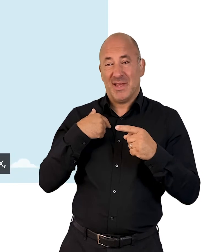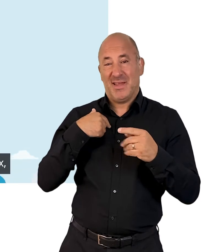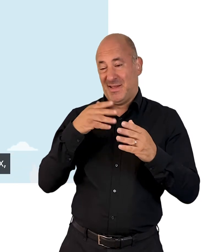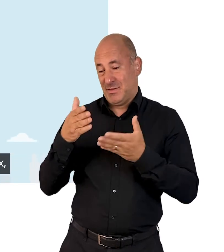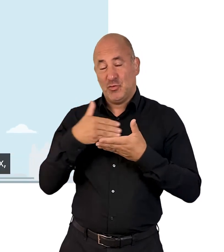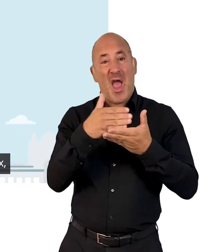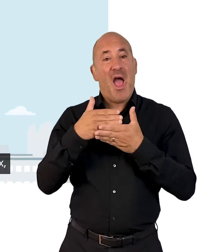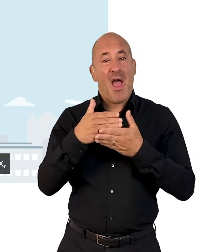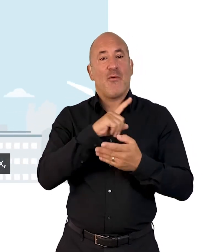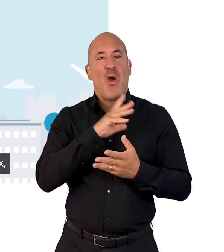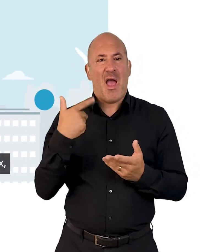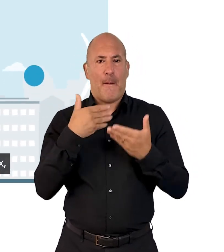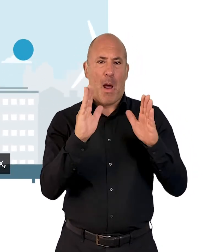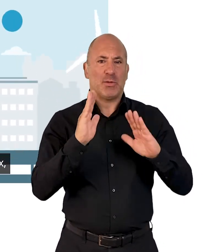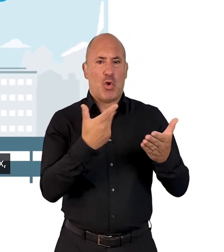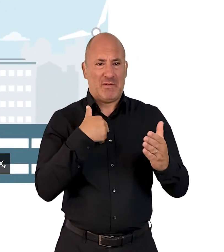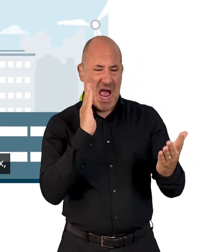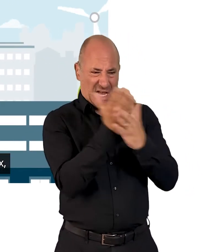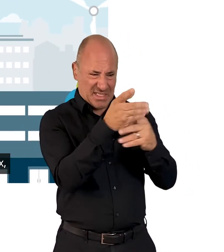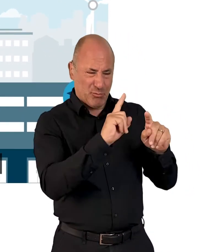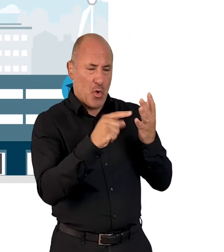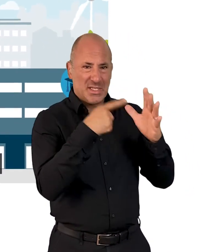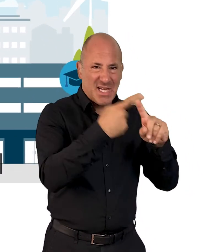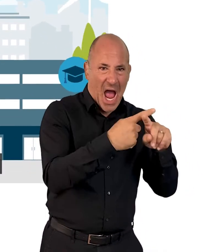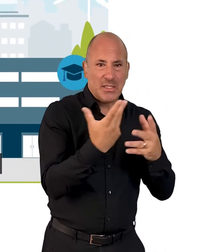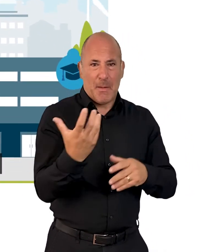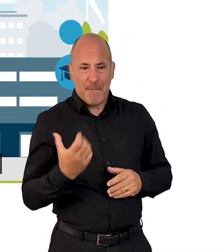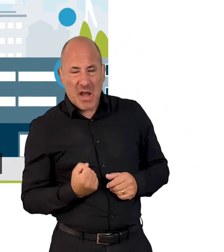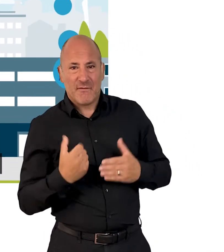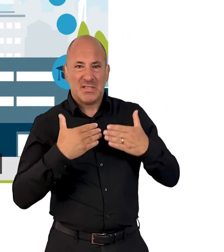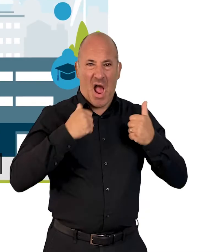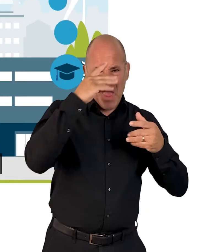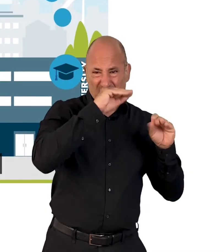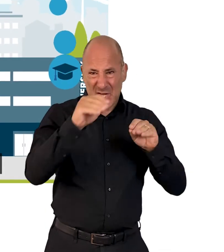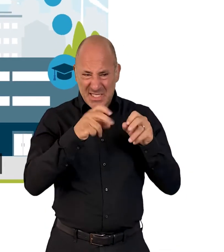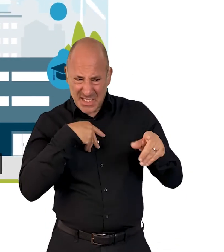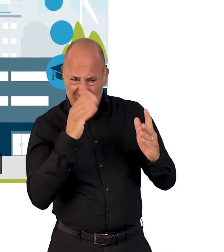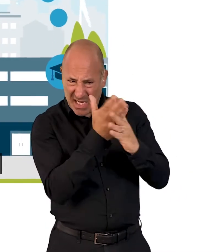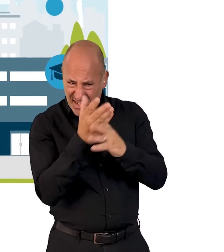when we access public services like the tax, benefits, health and education systems.